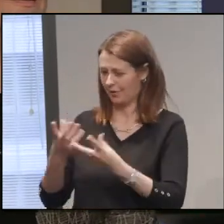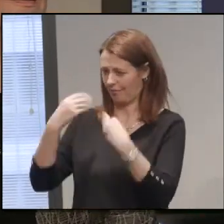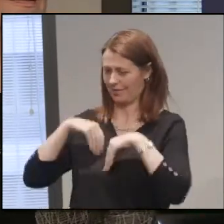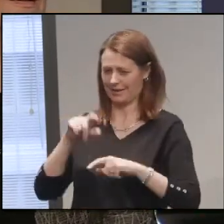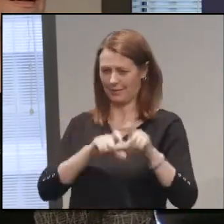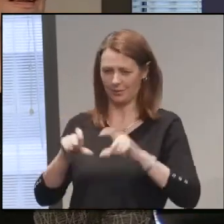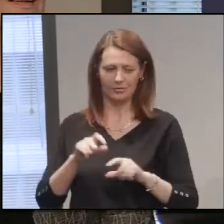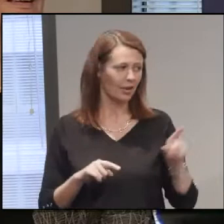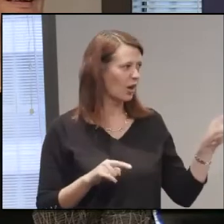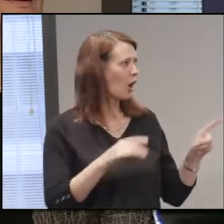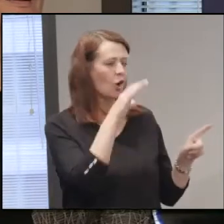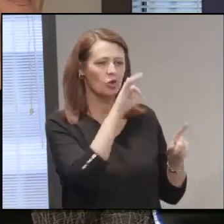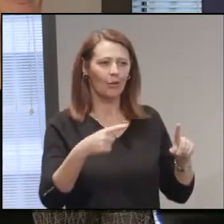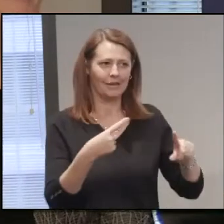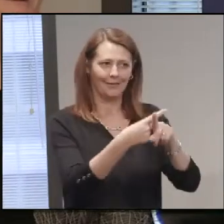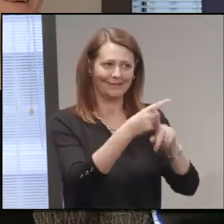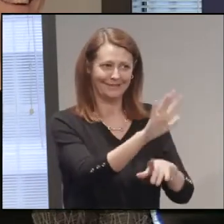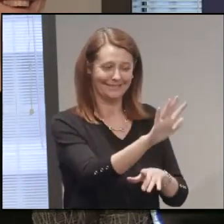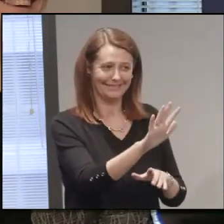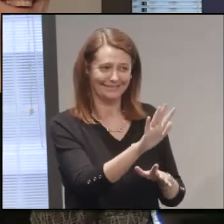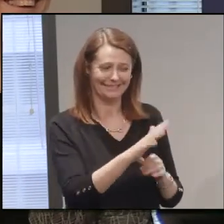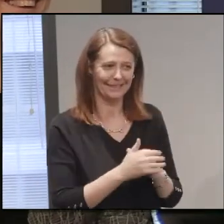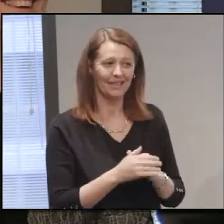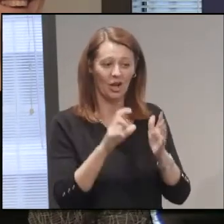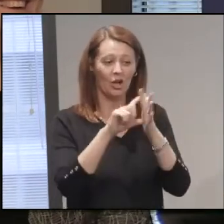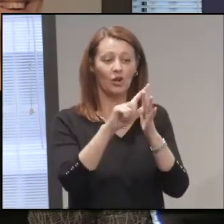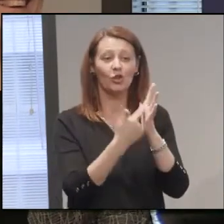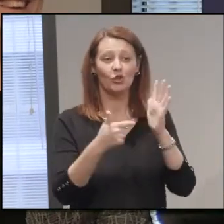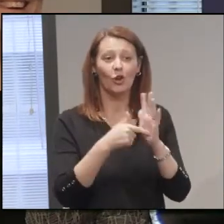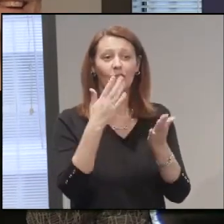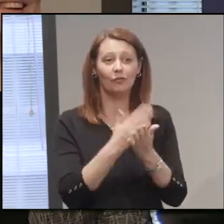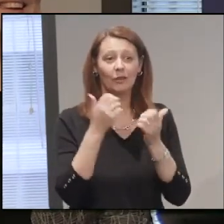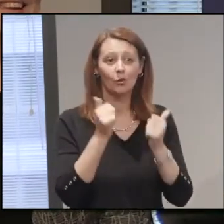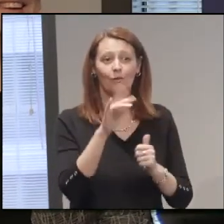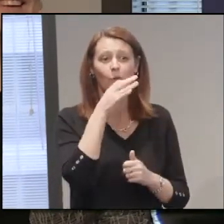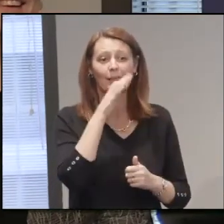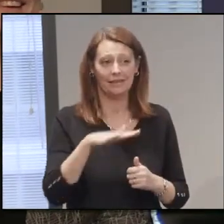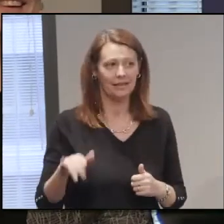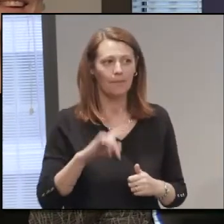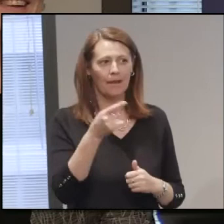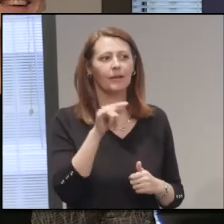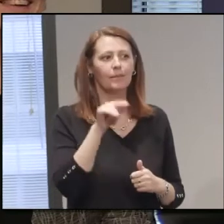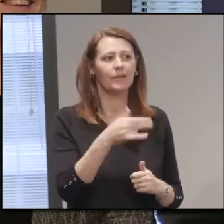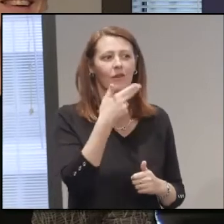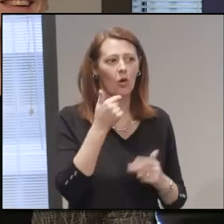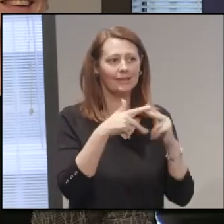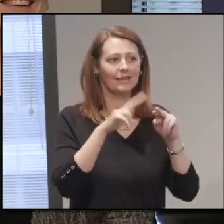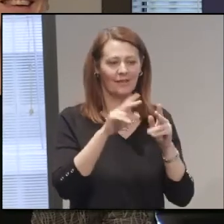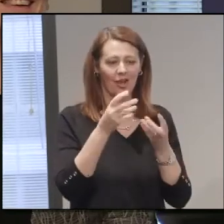Don't be conflicted. Dirt is really good for kids, but it'd be nice if the dirt wasn't contaminated. [Laughter}